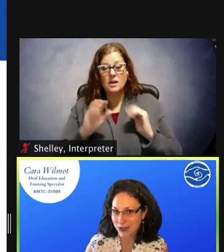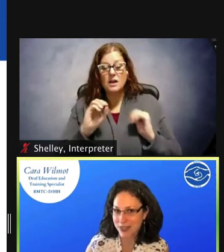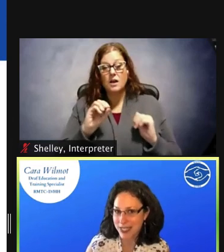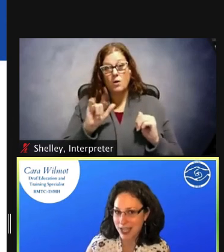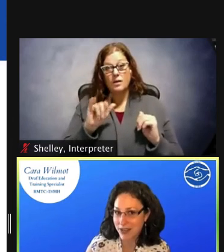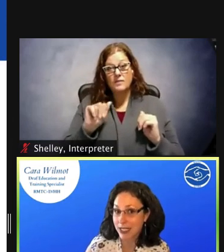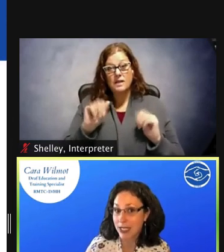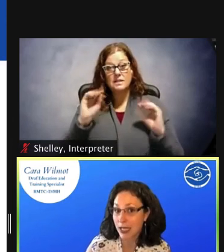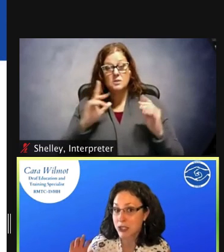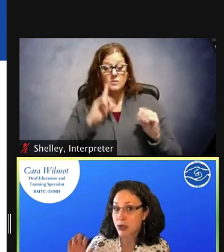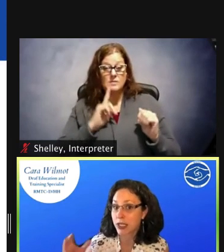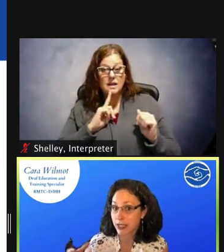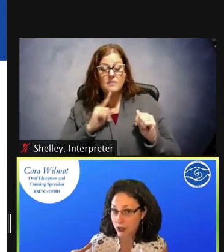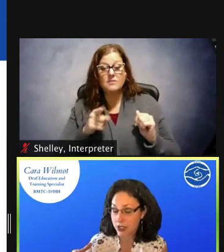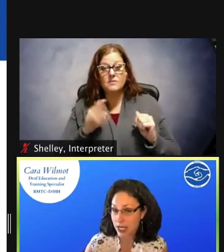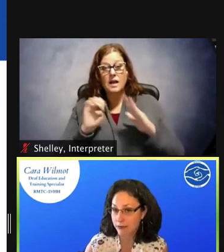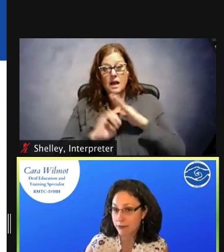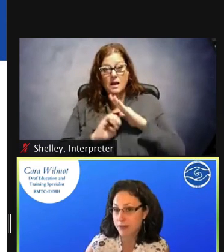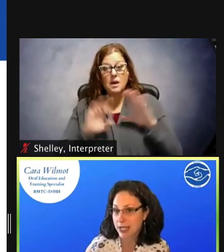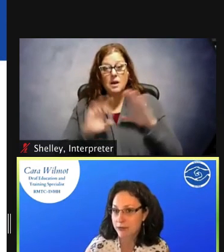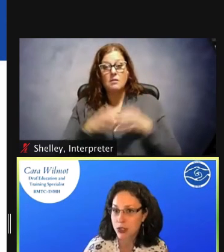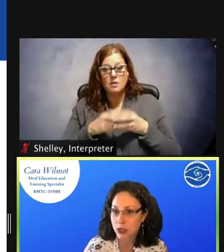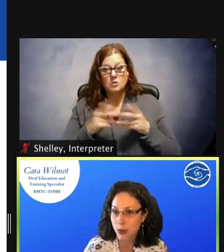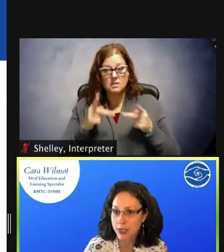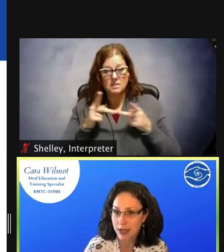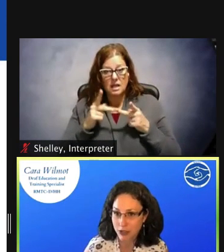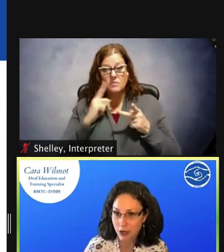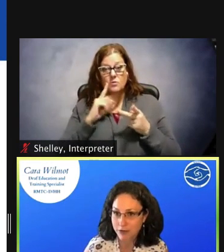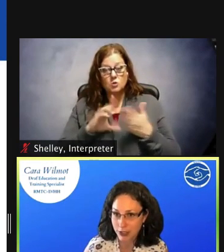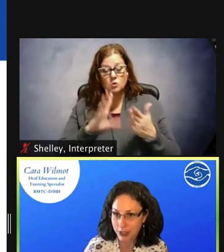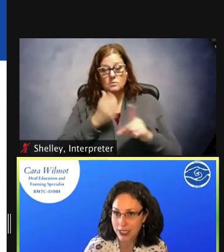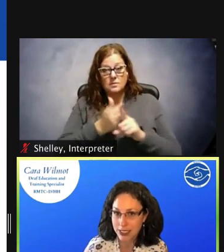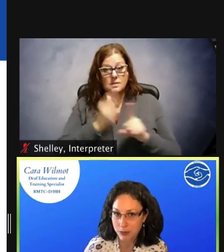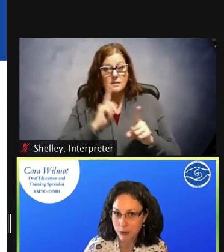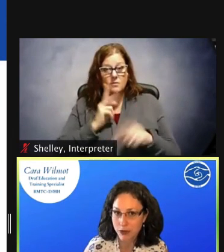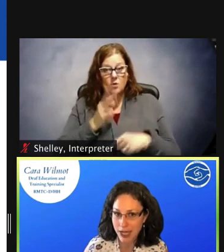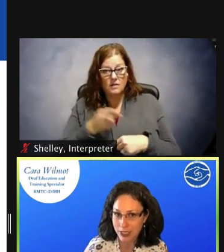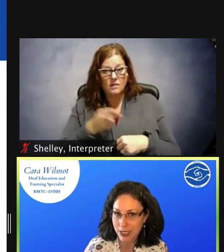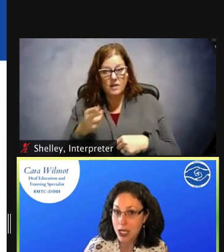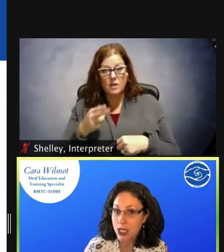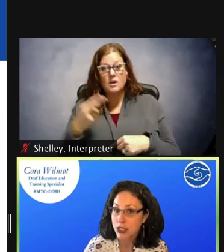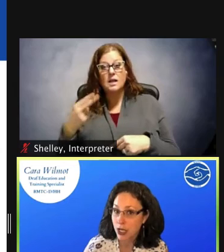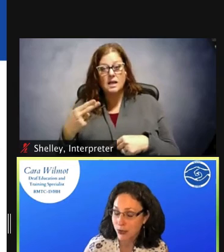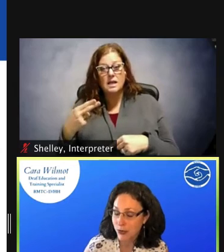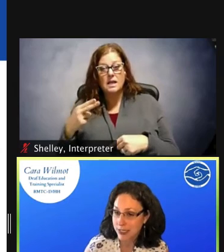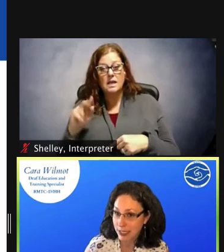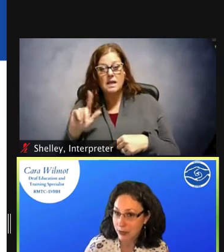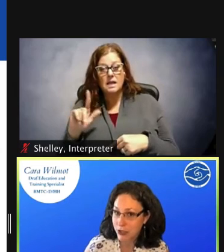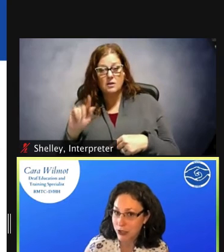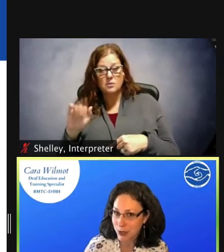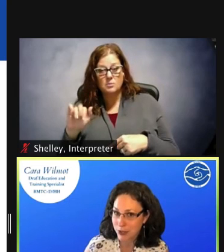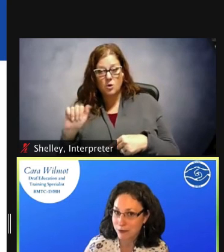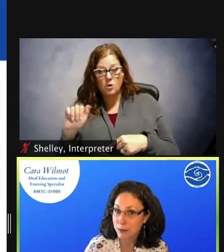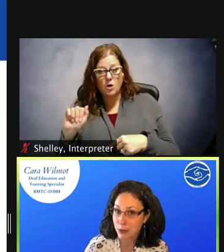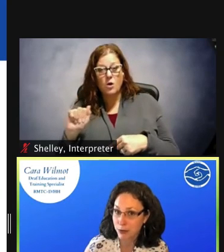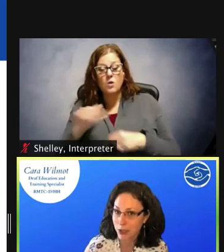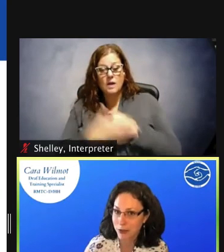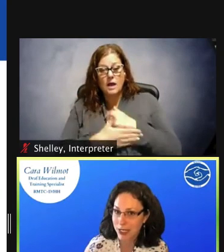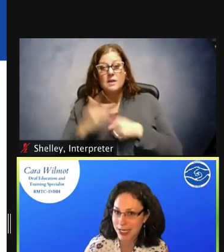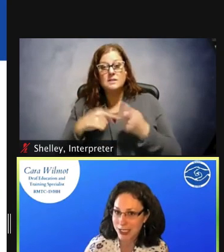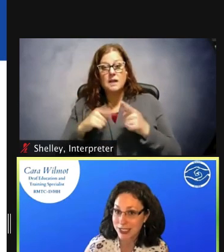of the deaf at an elementary cluster type site for students who are deaf and hard of hearing in Hillsborough County. She's also a sign language interpreter for purple communication